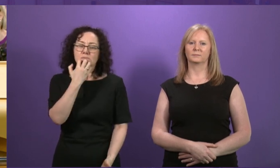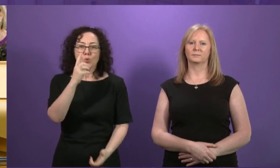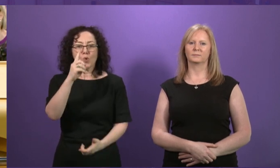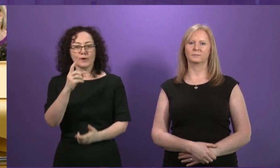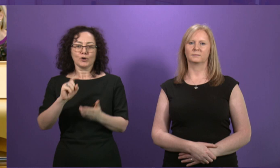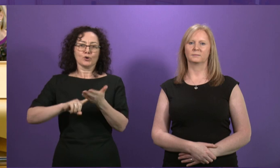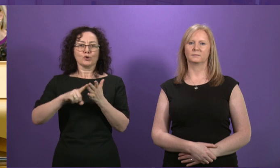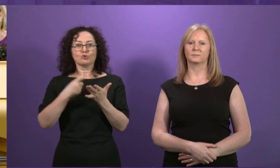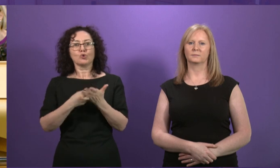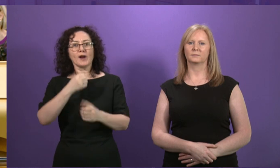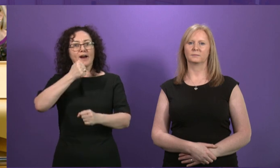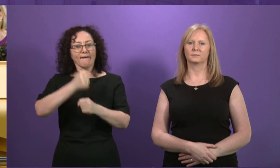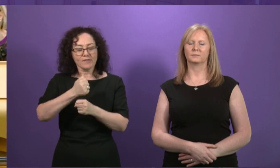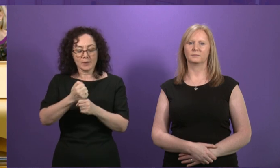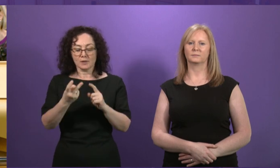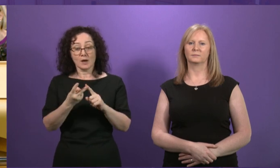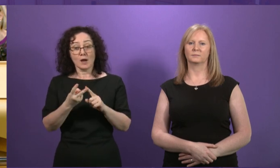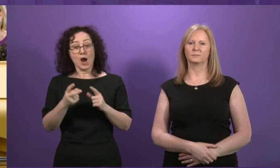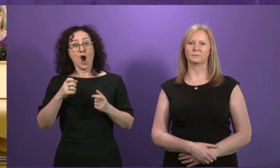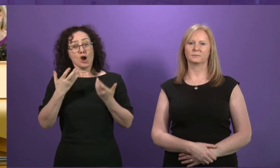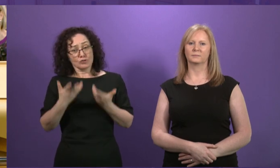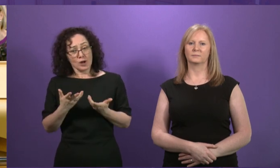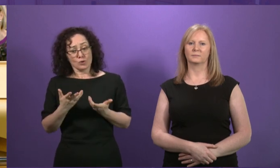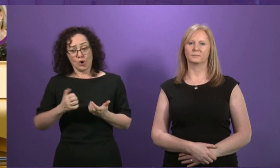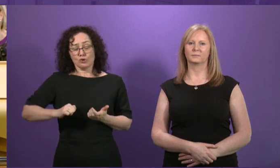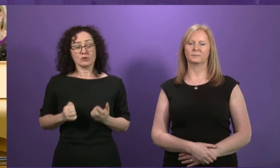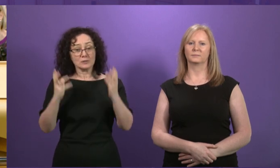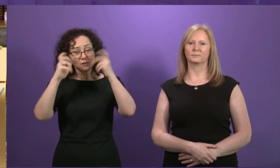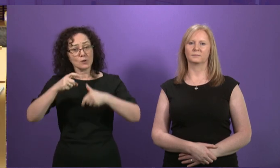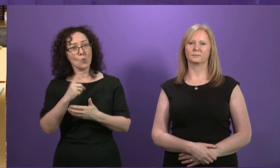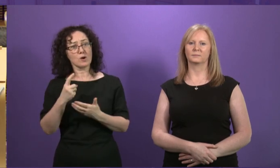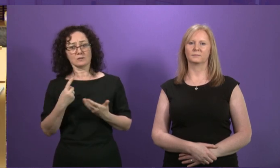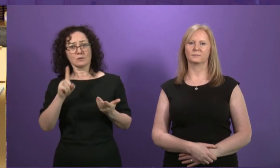is not independent that we face being ripped out of the EU against our will.